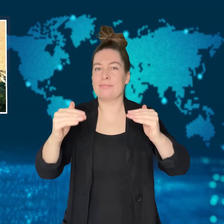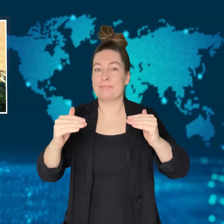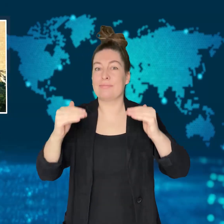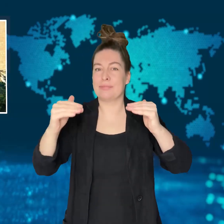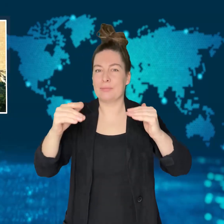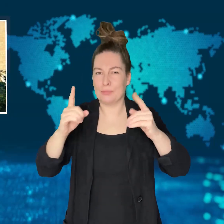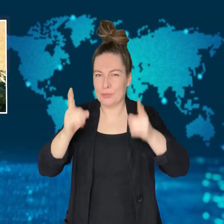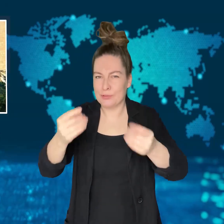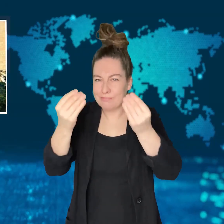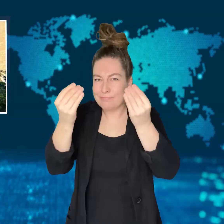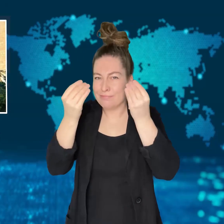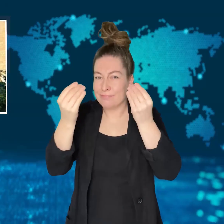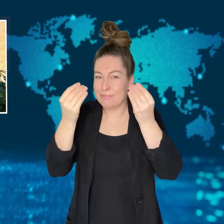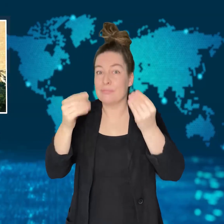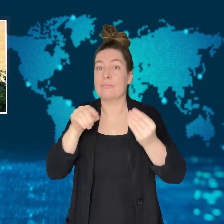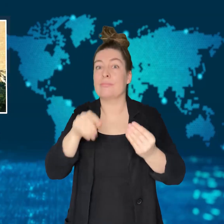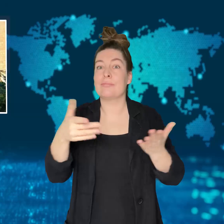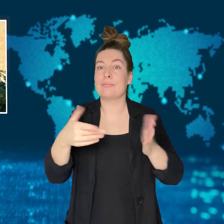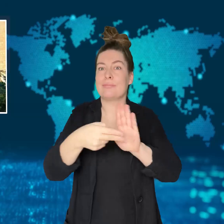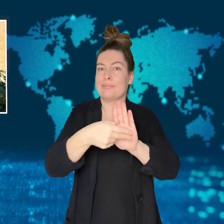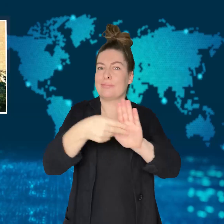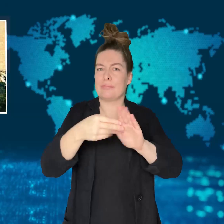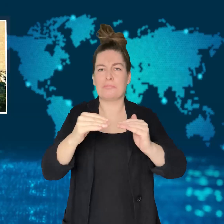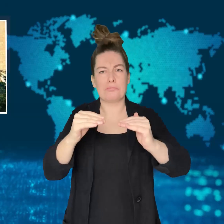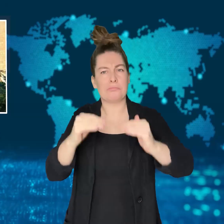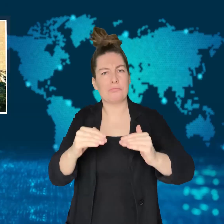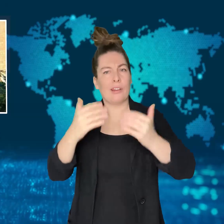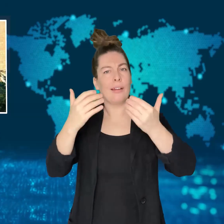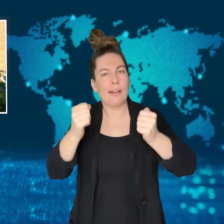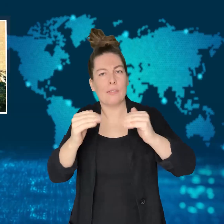several years.